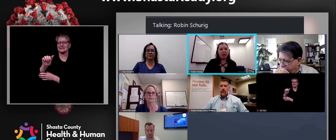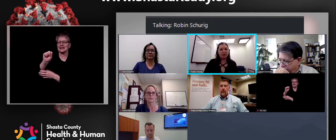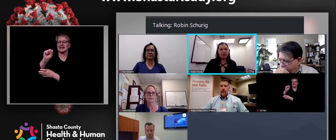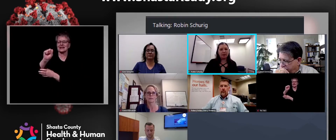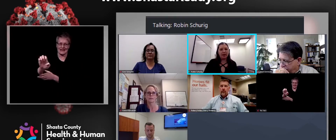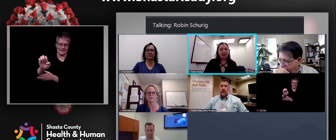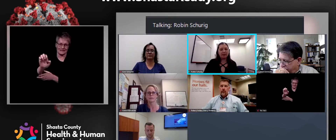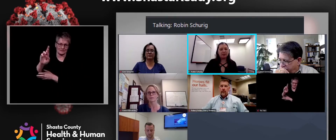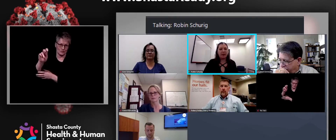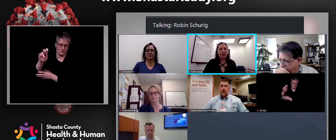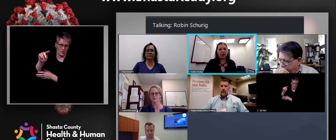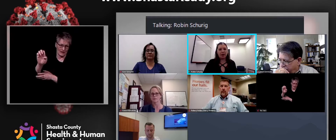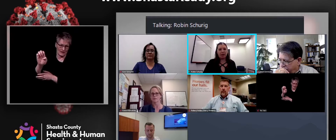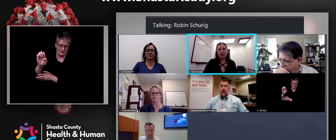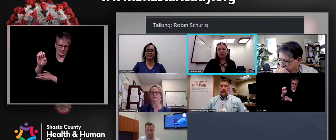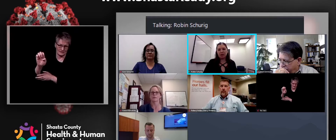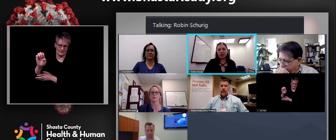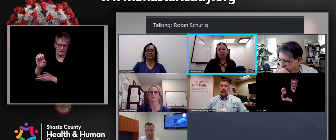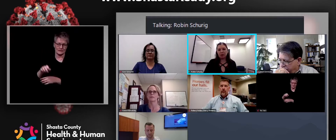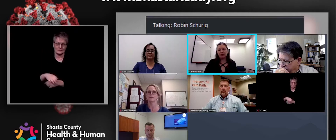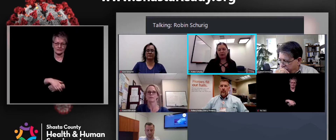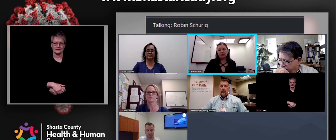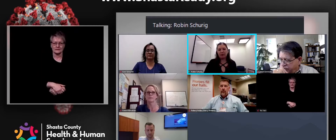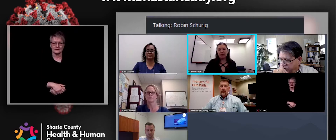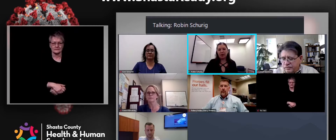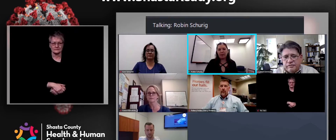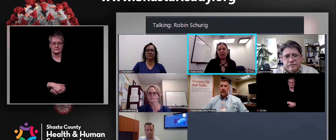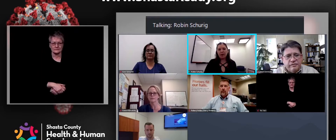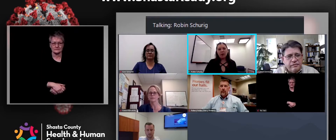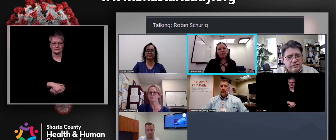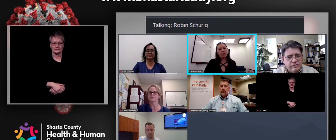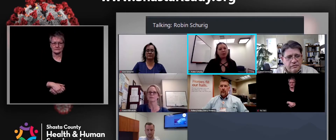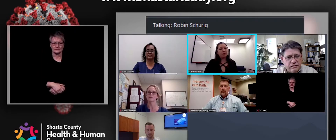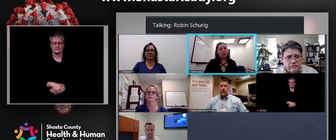from one tier to the next. So they already changed the threshold for moving from purple